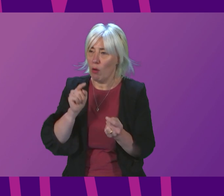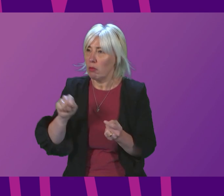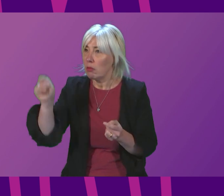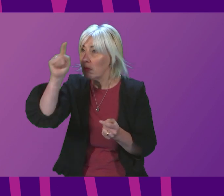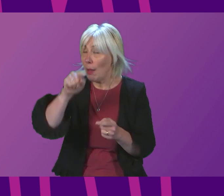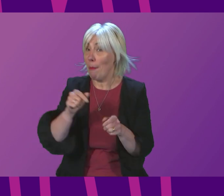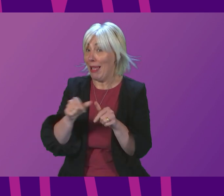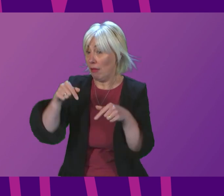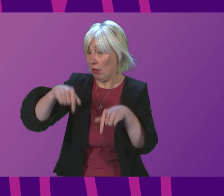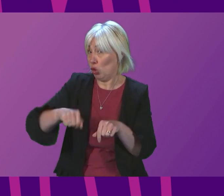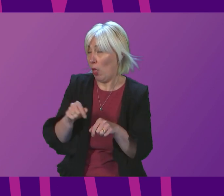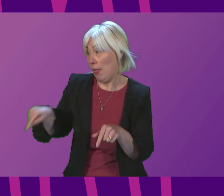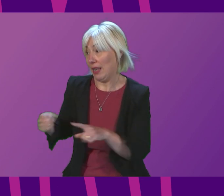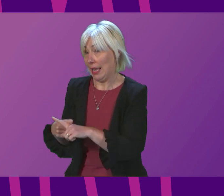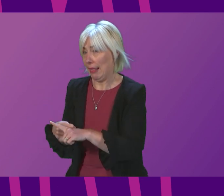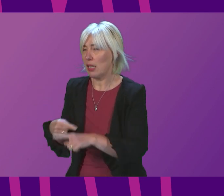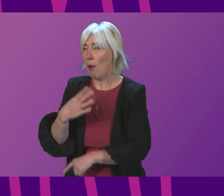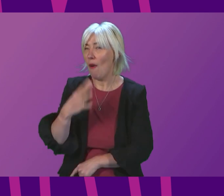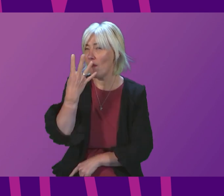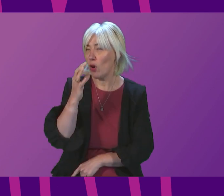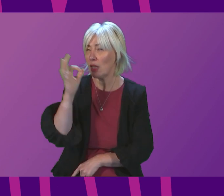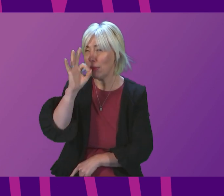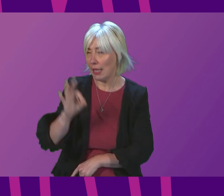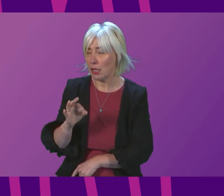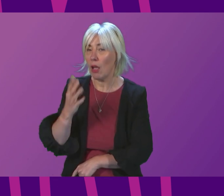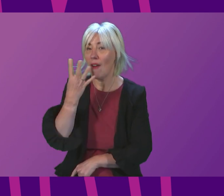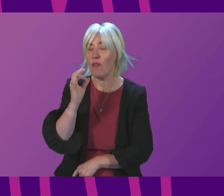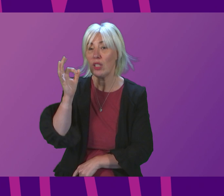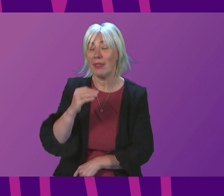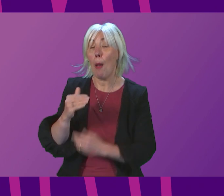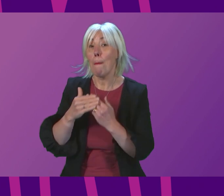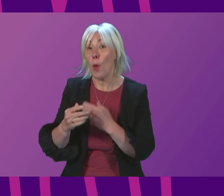south of the border, as we have around 40 per cent more dentists per 100,000 of the